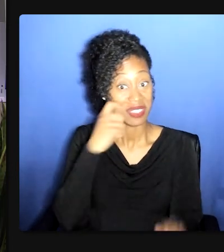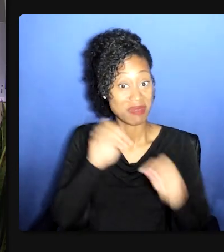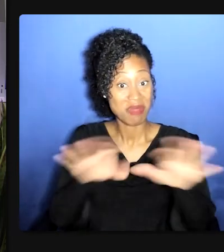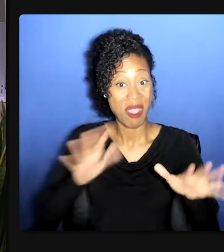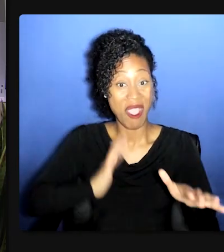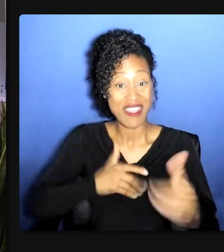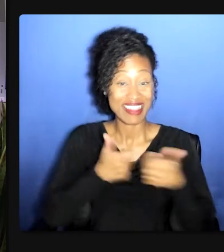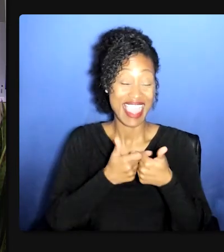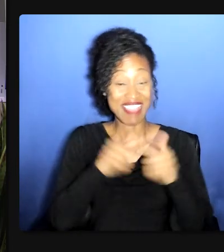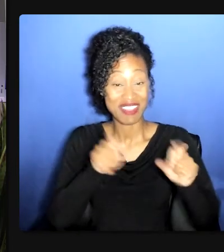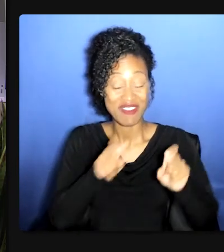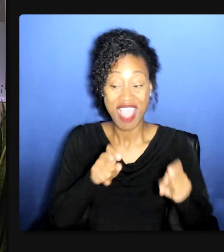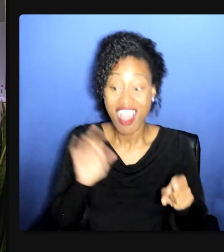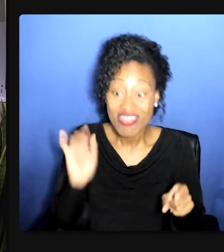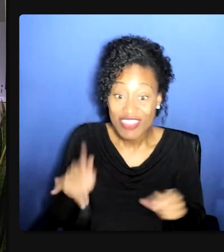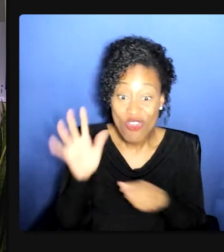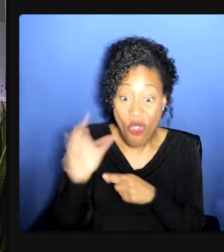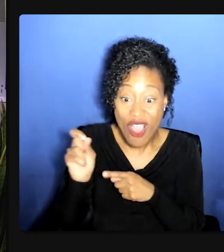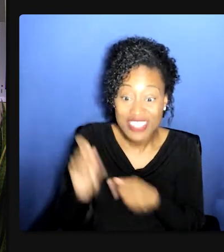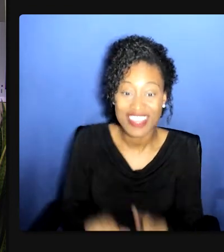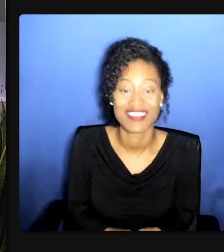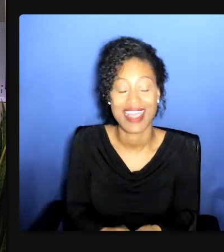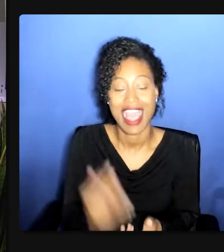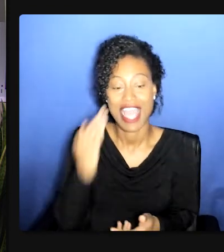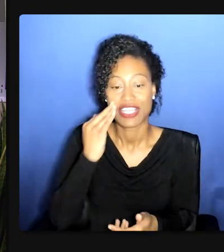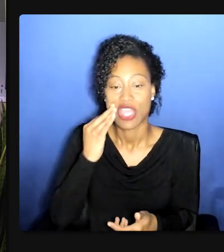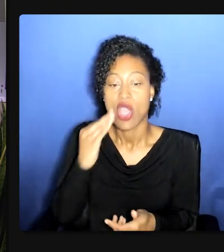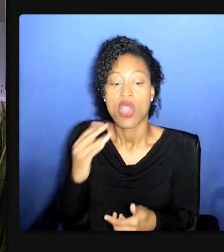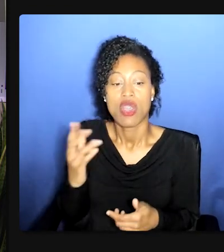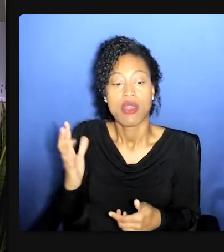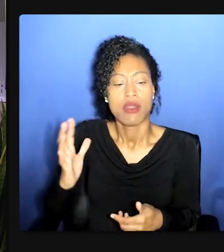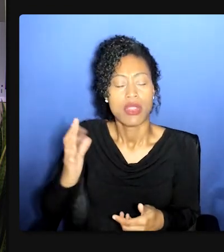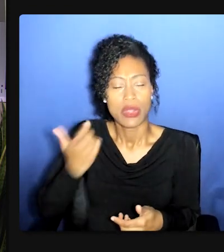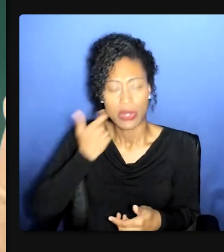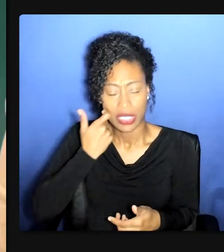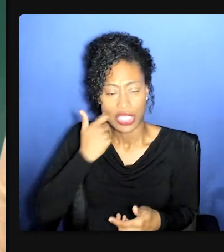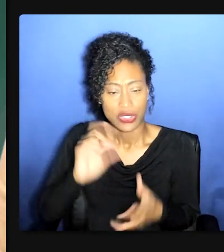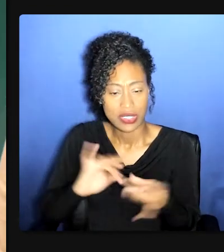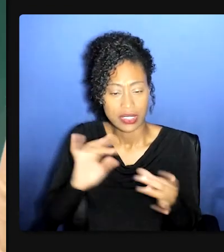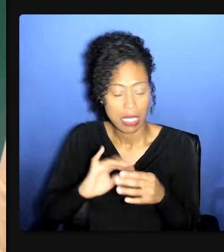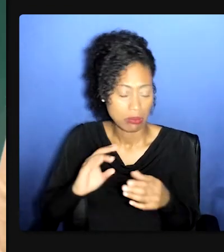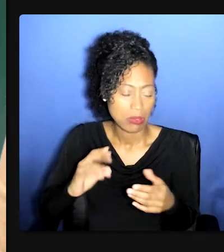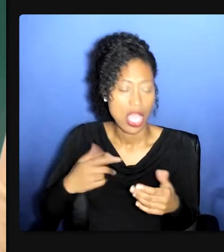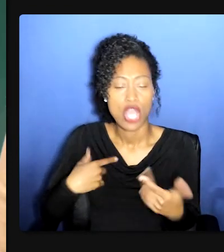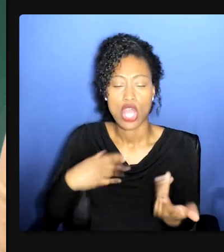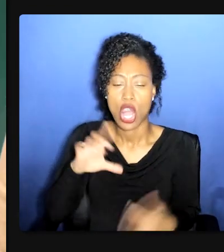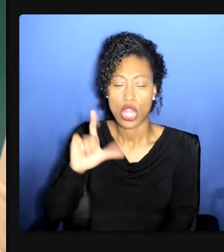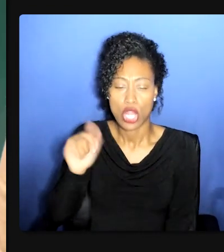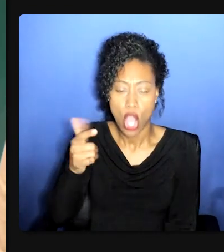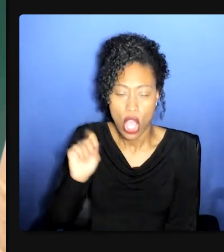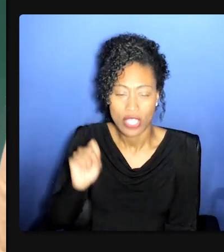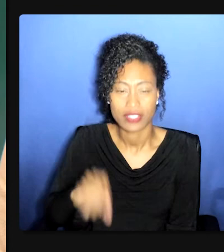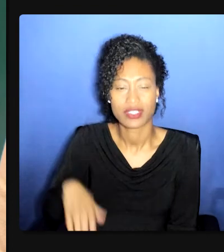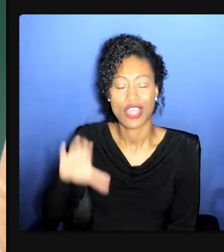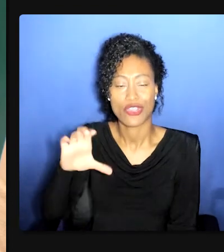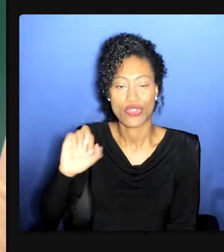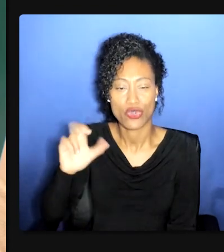We just deployed our game servers! -That's awesome! Earlier you talked about logs, crash dumps and so on.